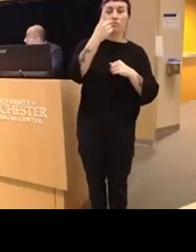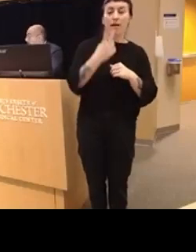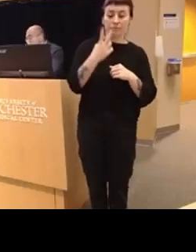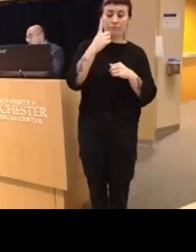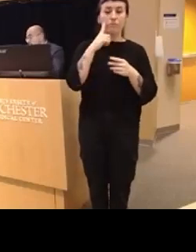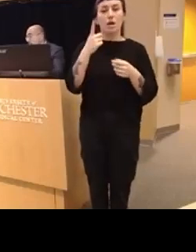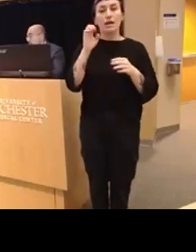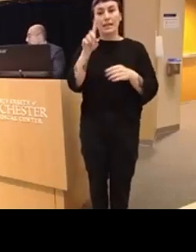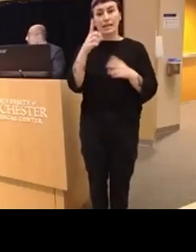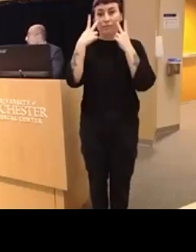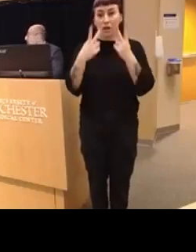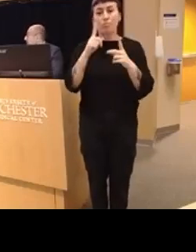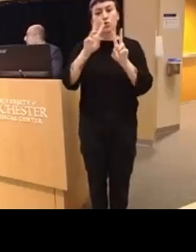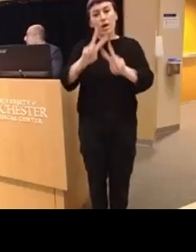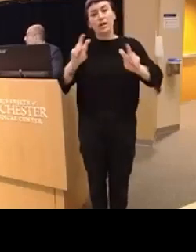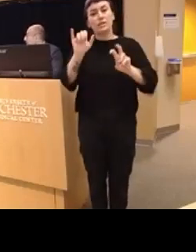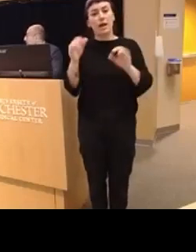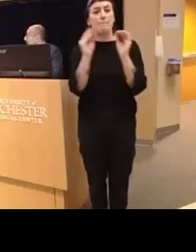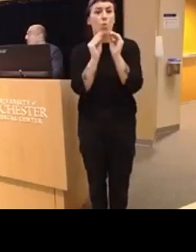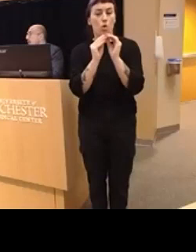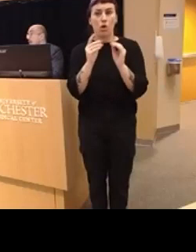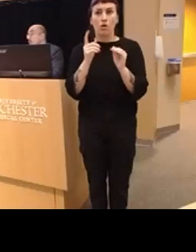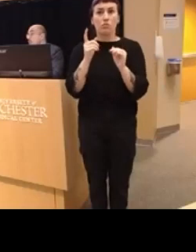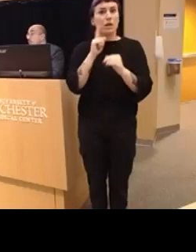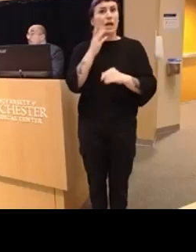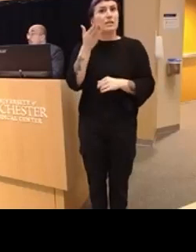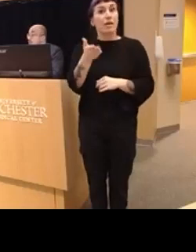know we're actually analyzing that further um but it is there and that's really important because